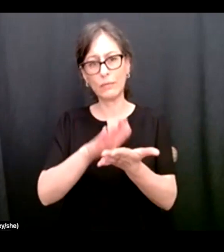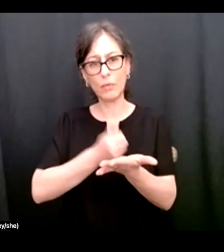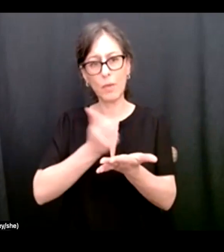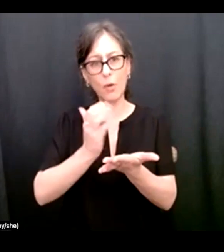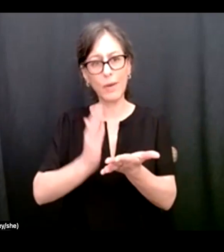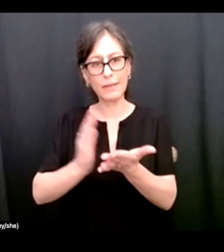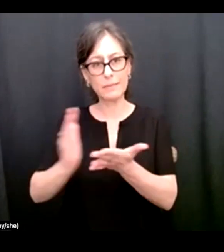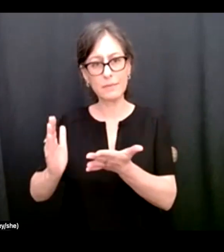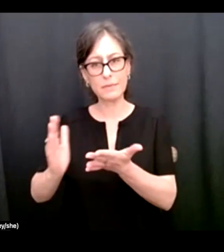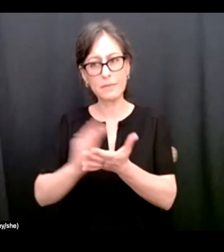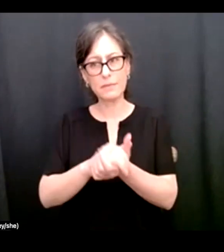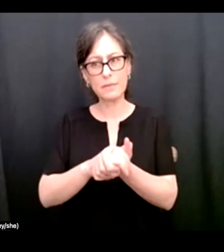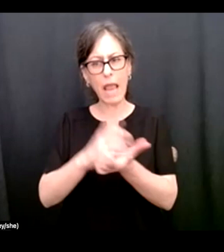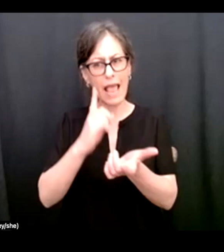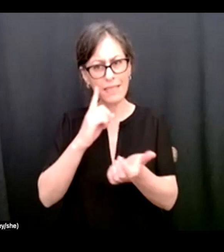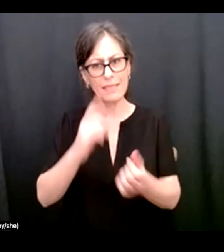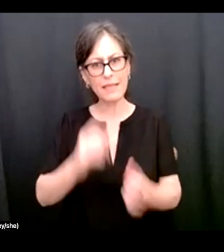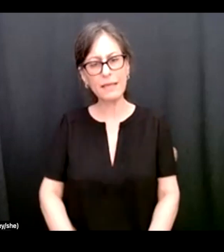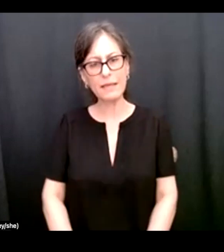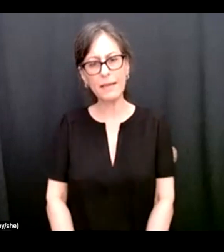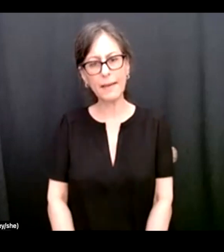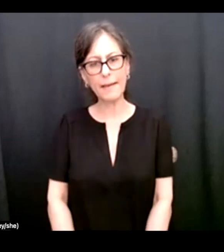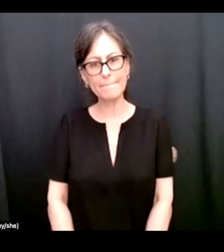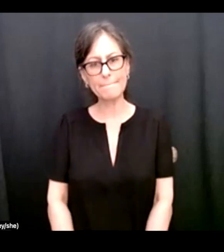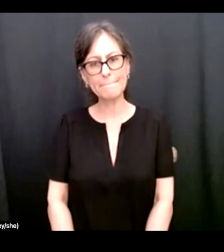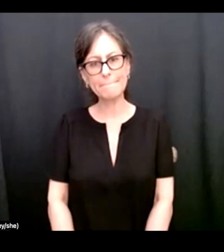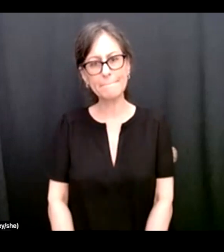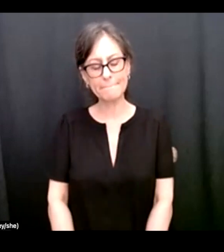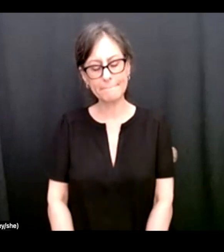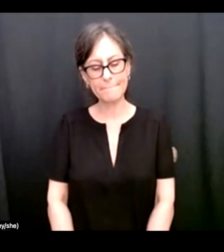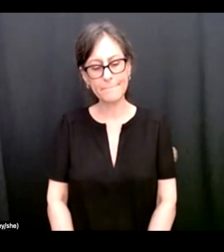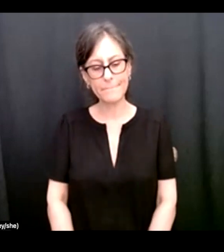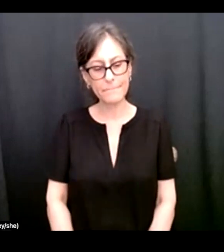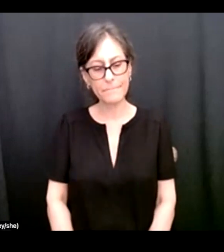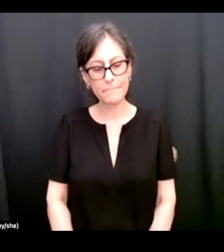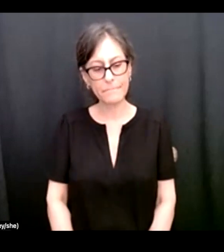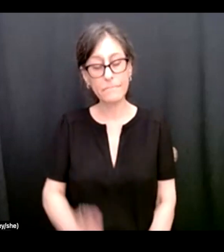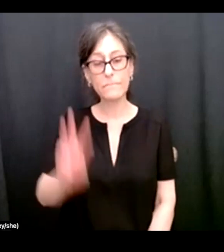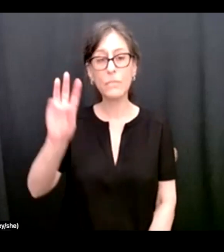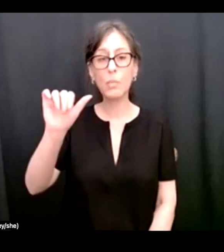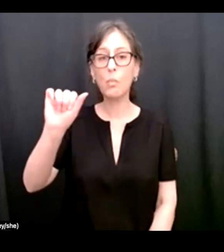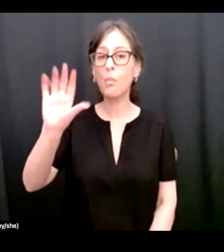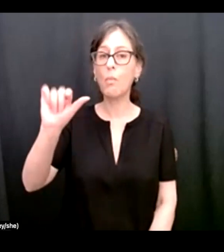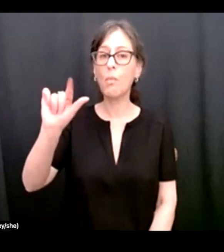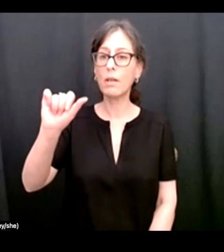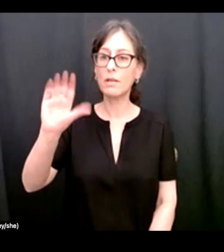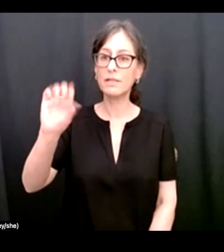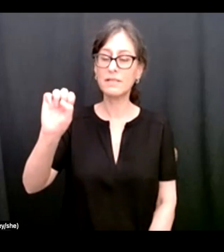and I think Wallace Stevens who you know, I have to say like I don't endorse his views,